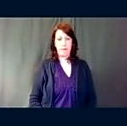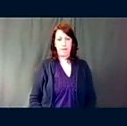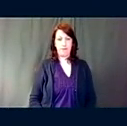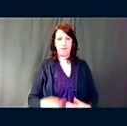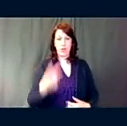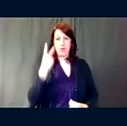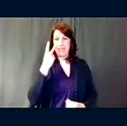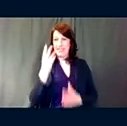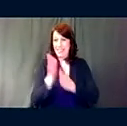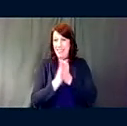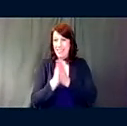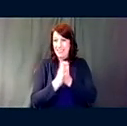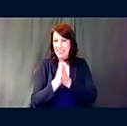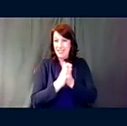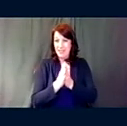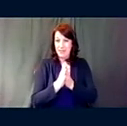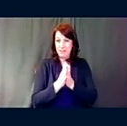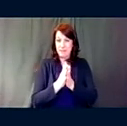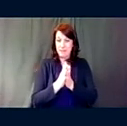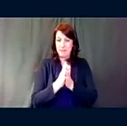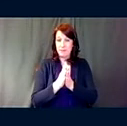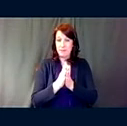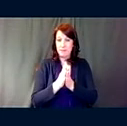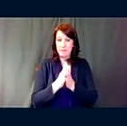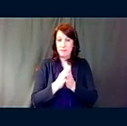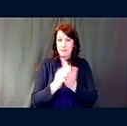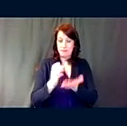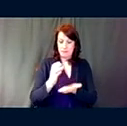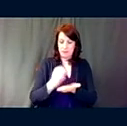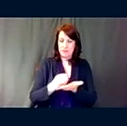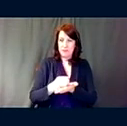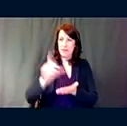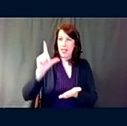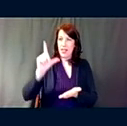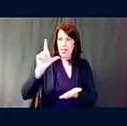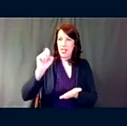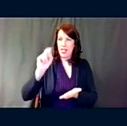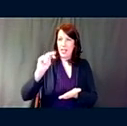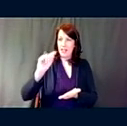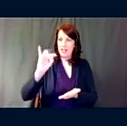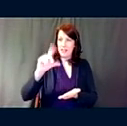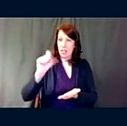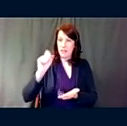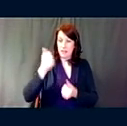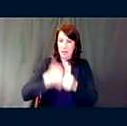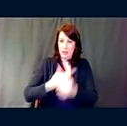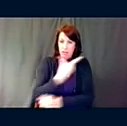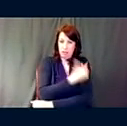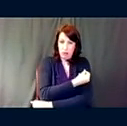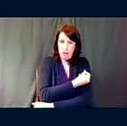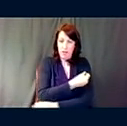AND YOU CAN SEE THE INCENTIVES, KILO OF LENTILS, FOR EACH SHOT,